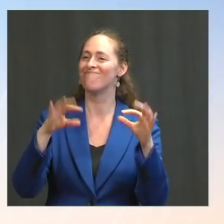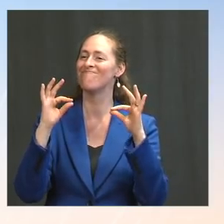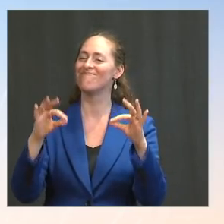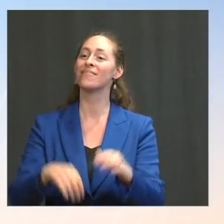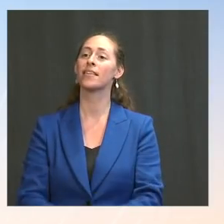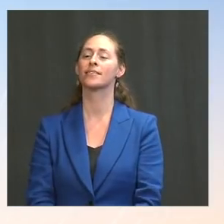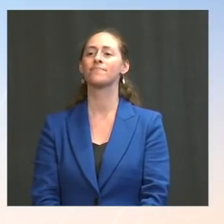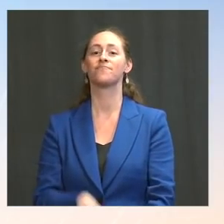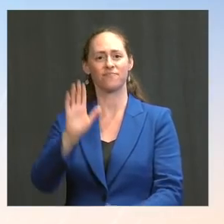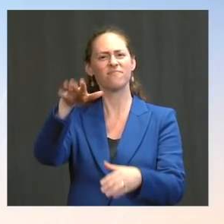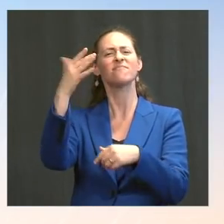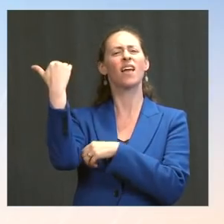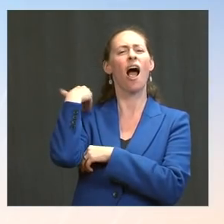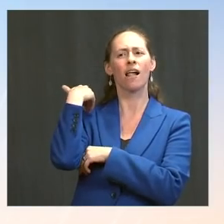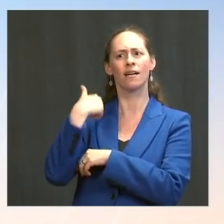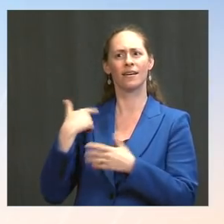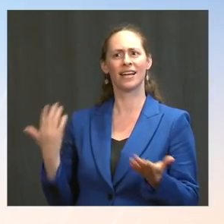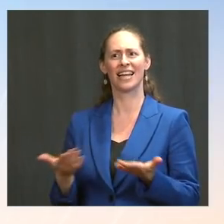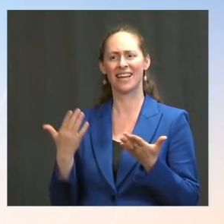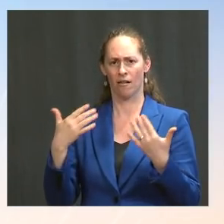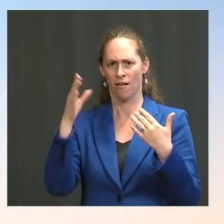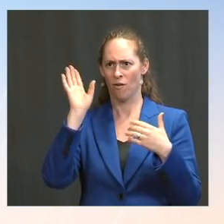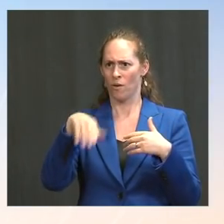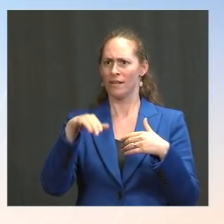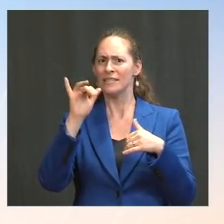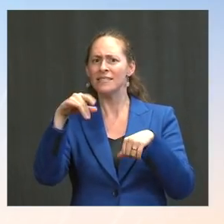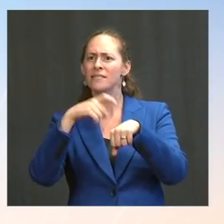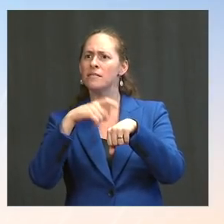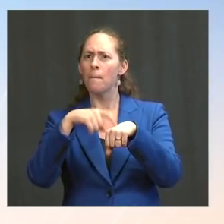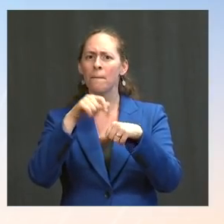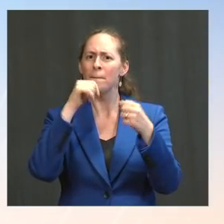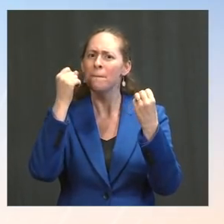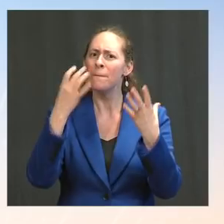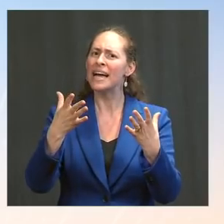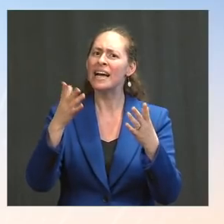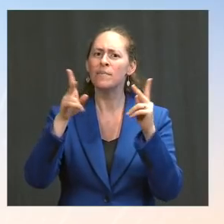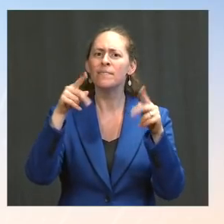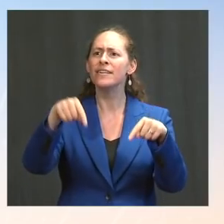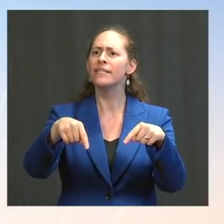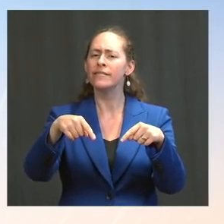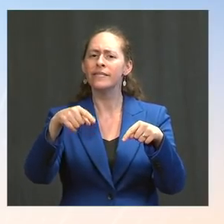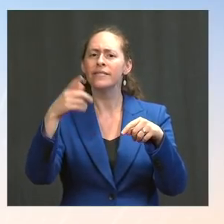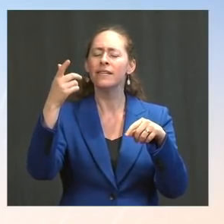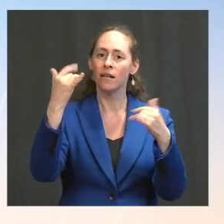was significantly less full than it is right now. So, we are making -- making progress across the board in all ways,